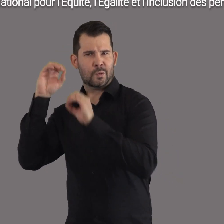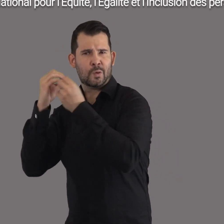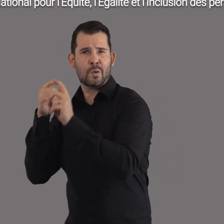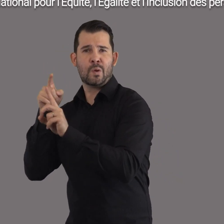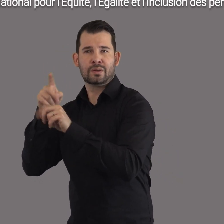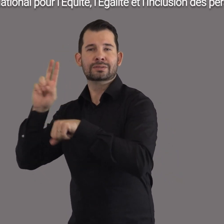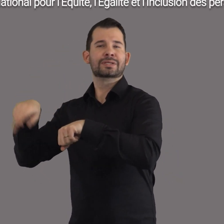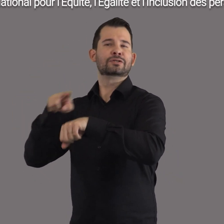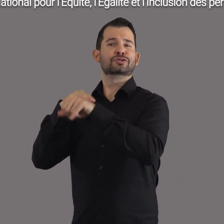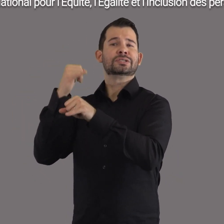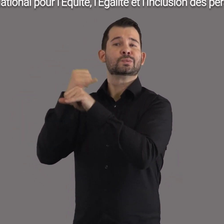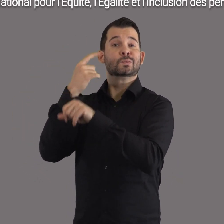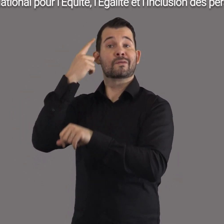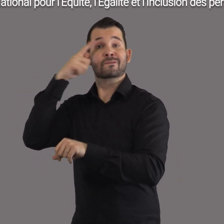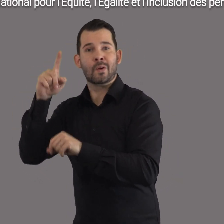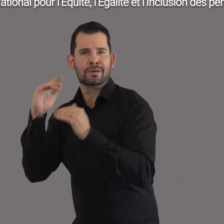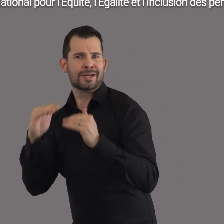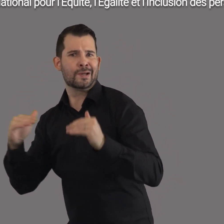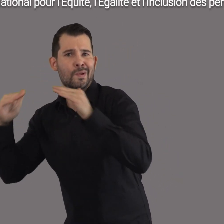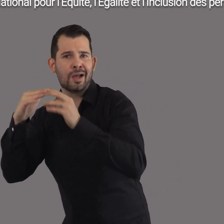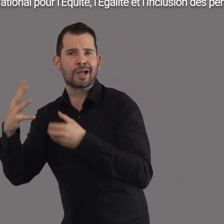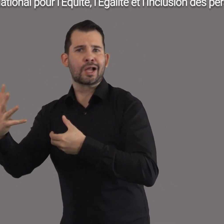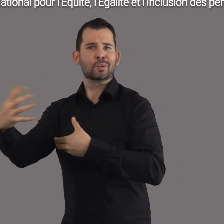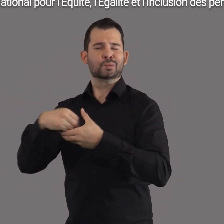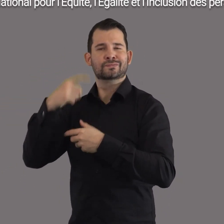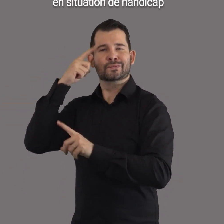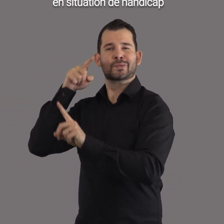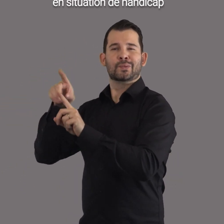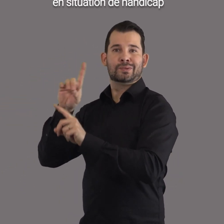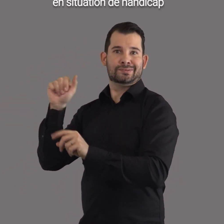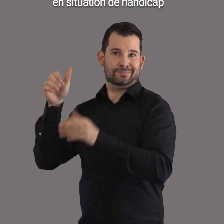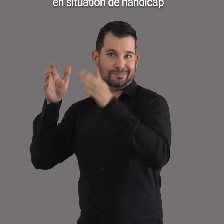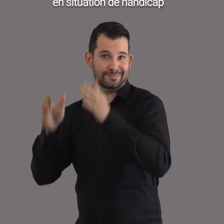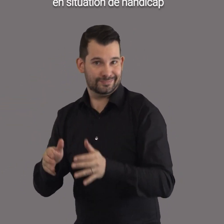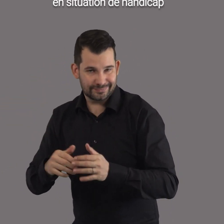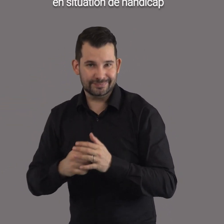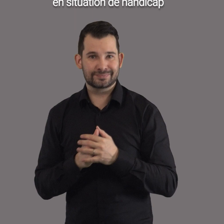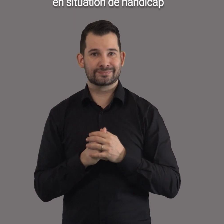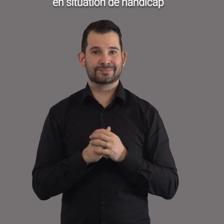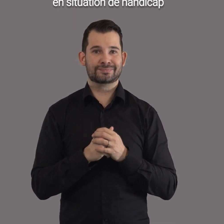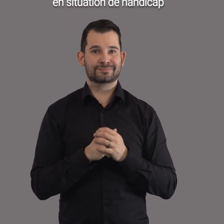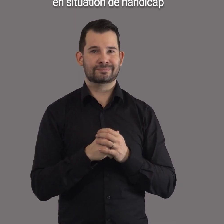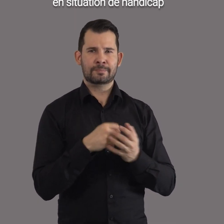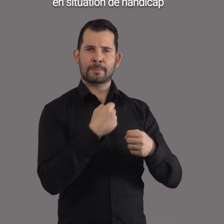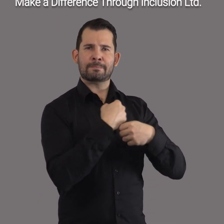Institut National pour l'Équité, l'Équité et l'Inclusion des personnes en situation de handicap